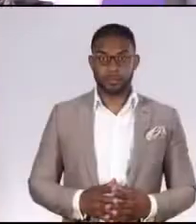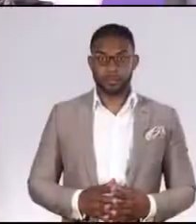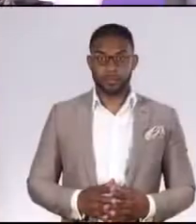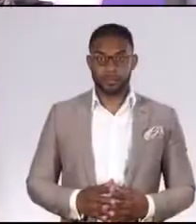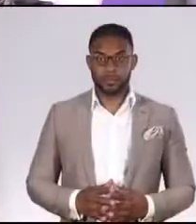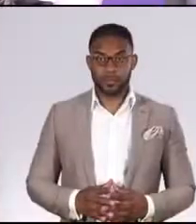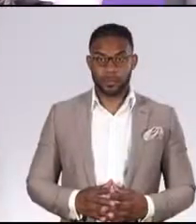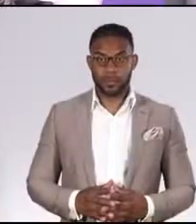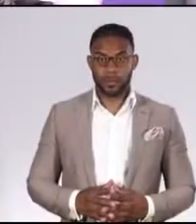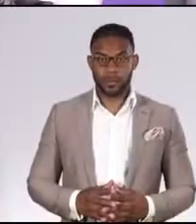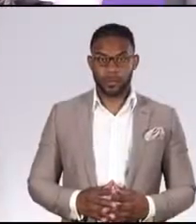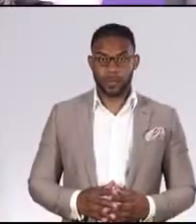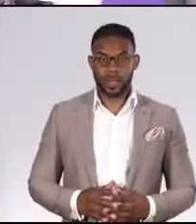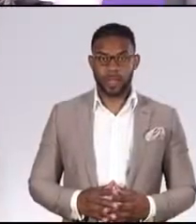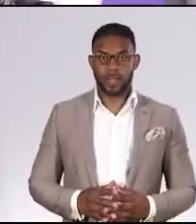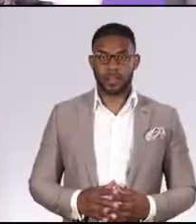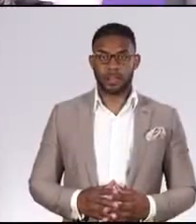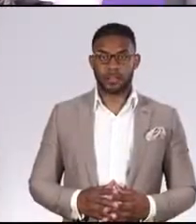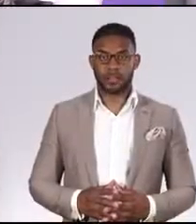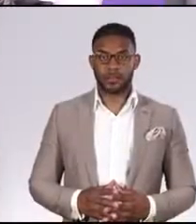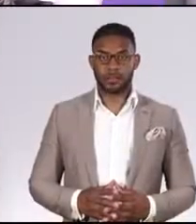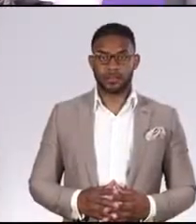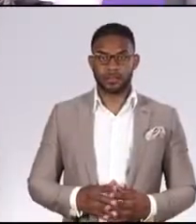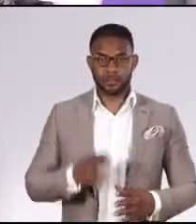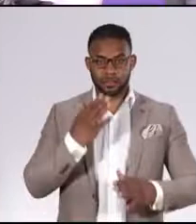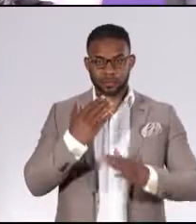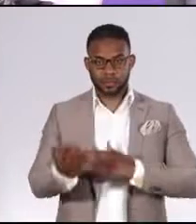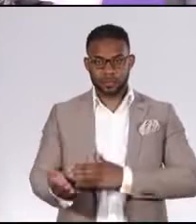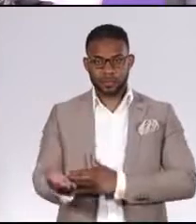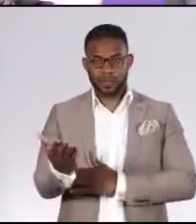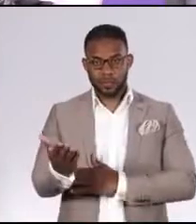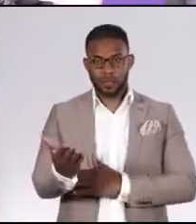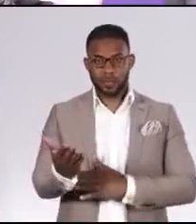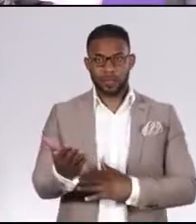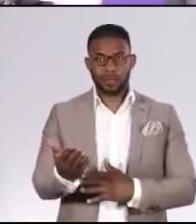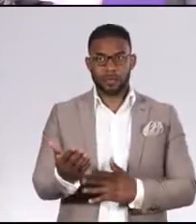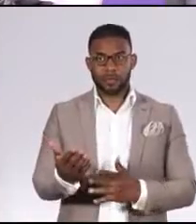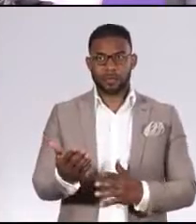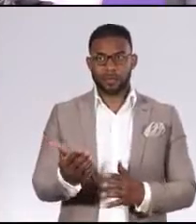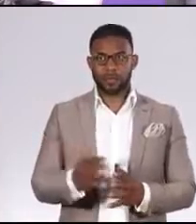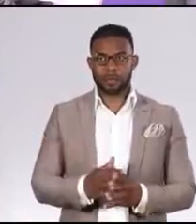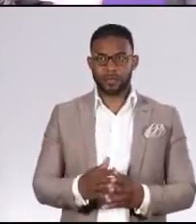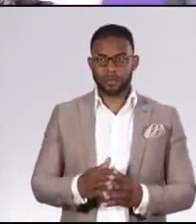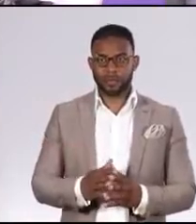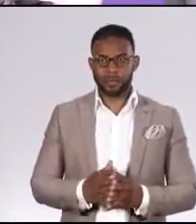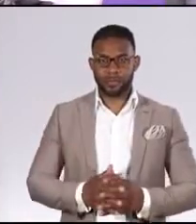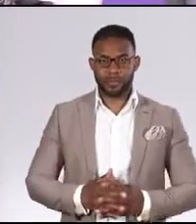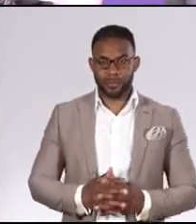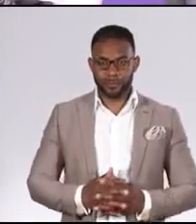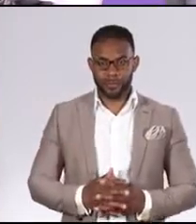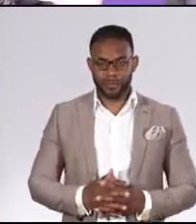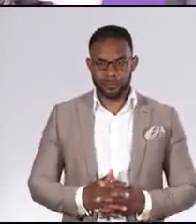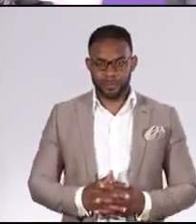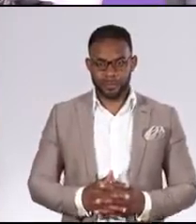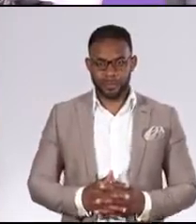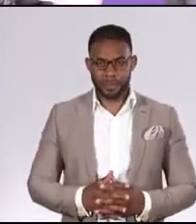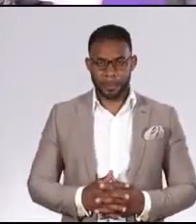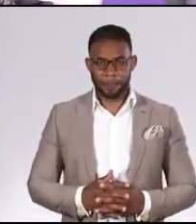good morning. My name is james valentine and welcome to the external lead patient focused drug development meeting on sensory neural